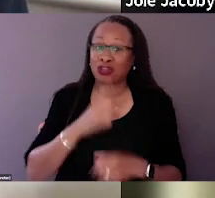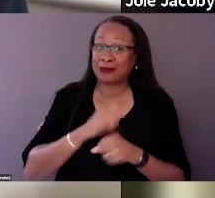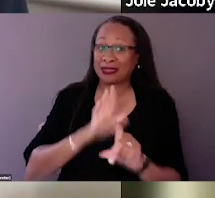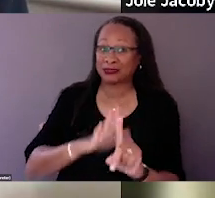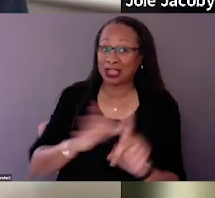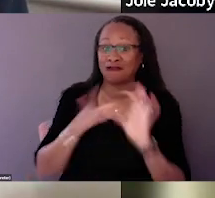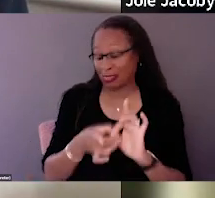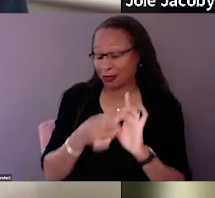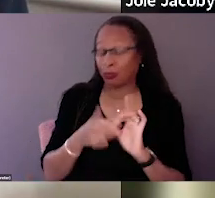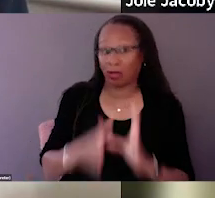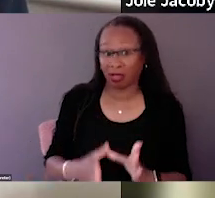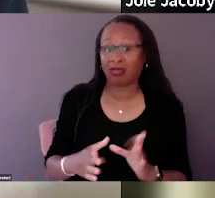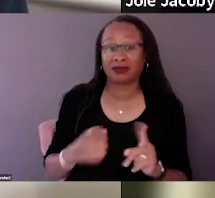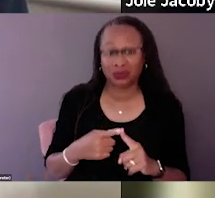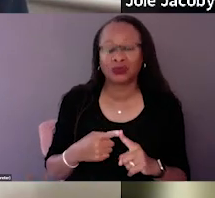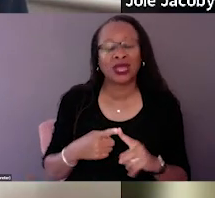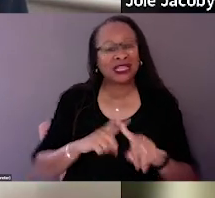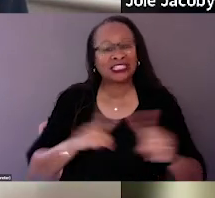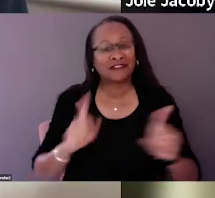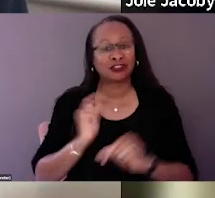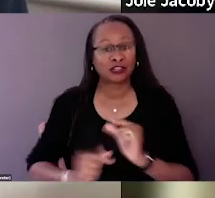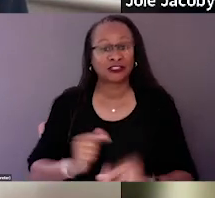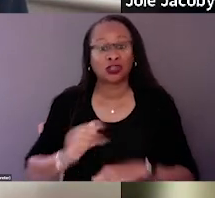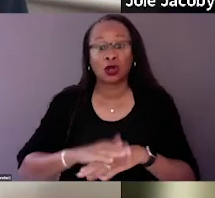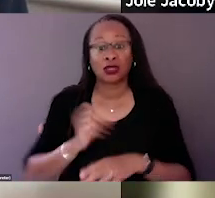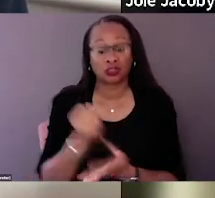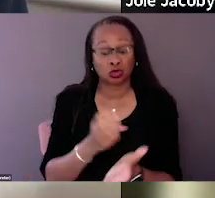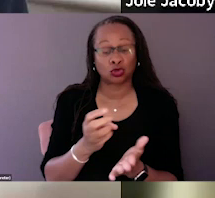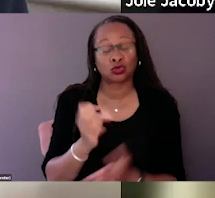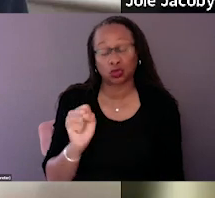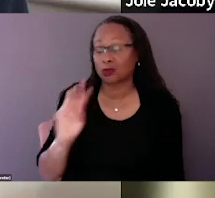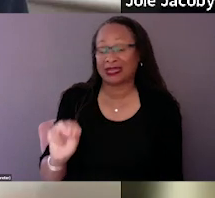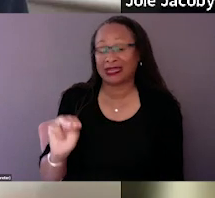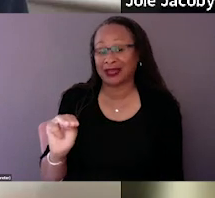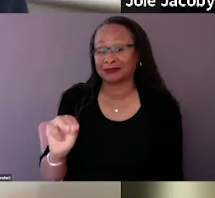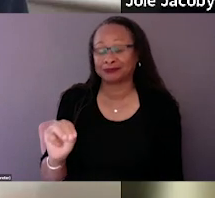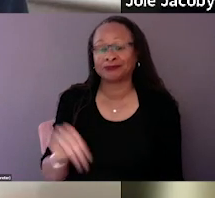to different generations on social media. And then rewatching that footage